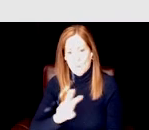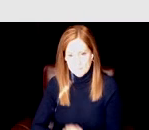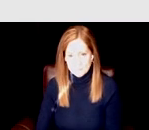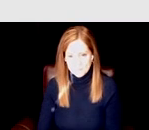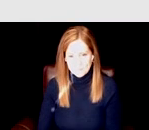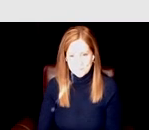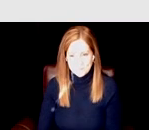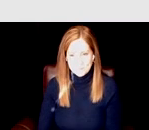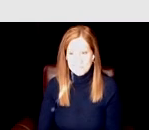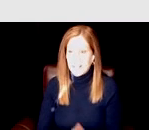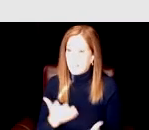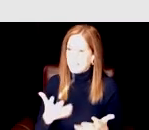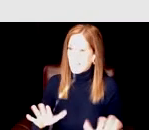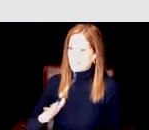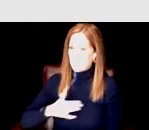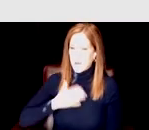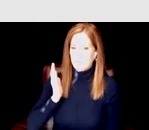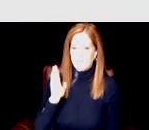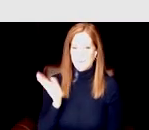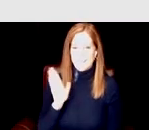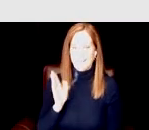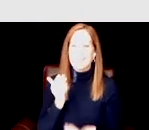And that's my presentation. Thank you.